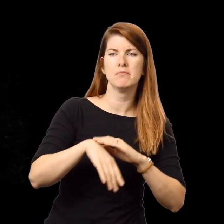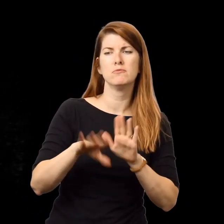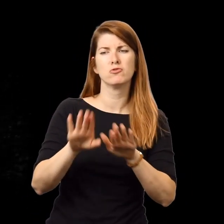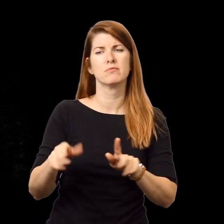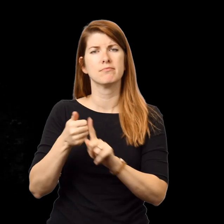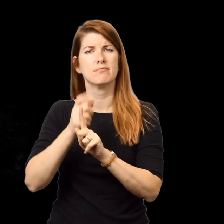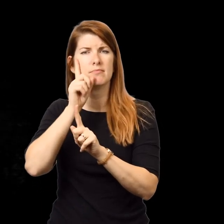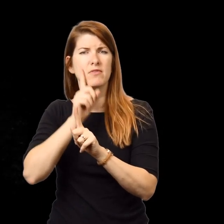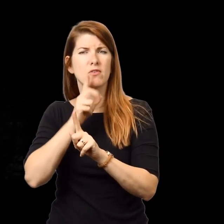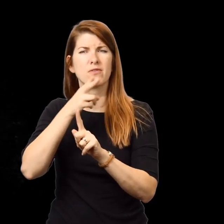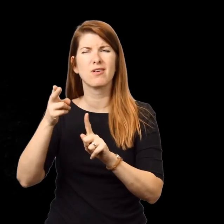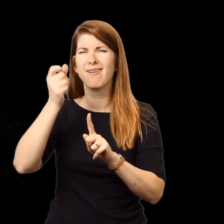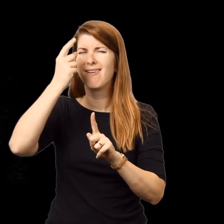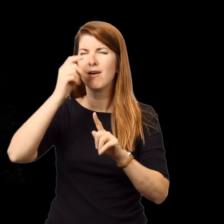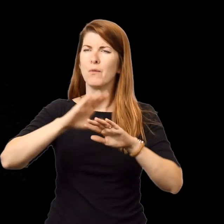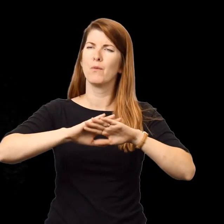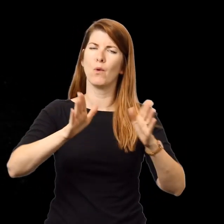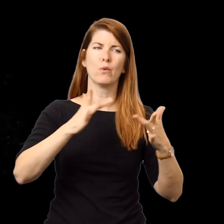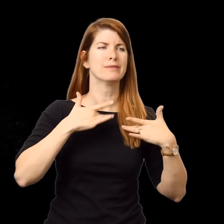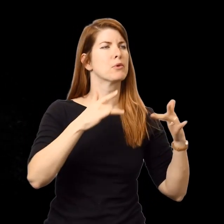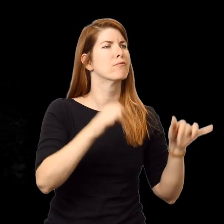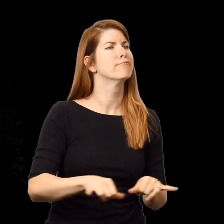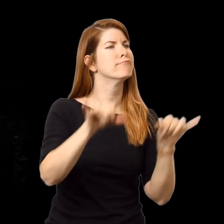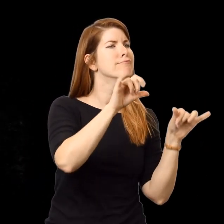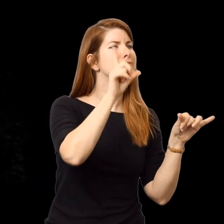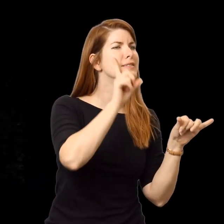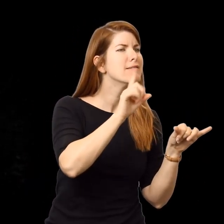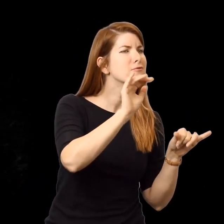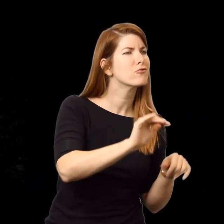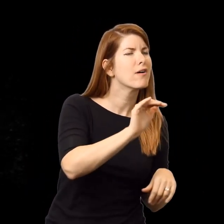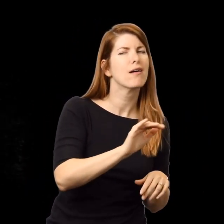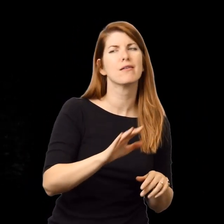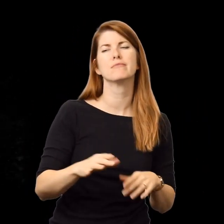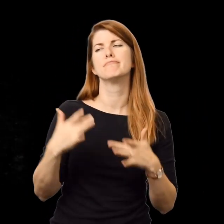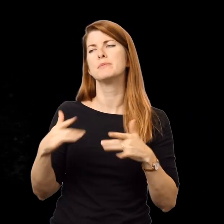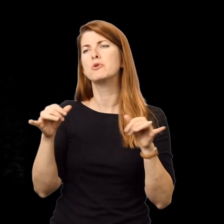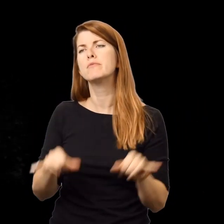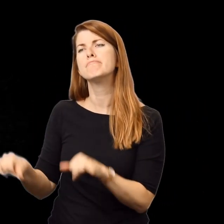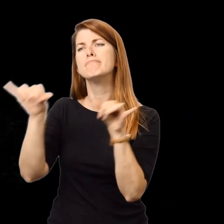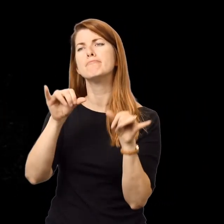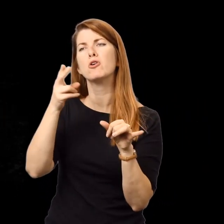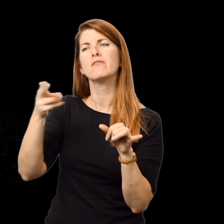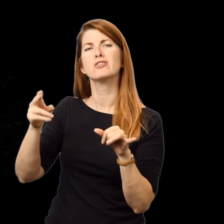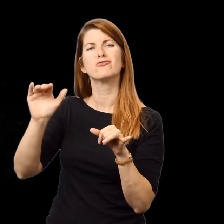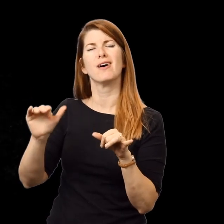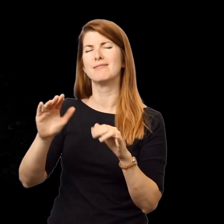there is no typical deaf child or typical hard of hearing child, and so I have a continuum